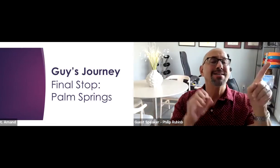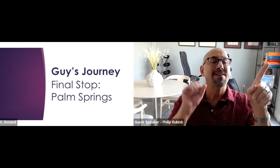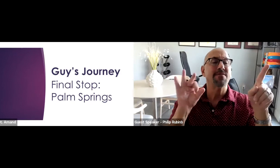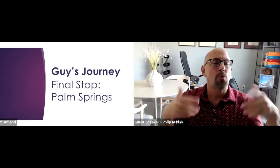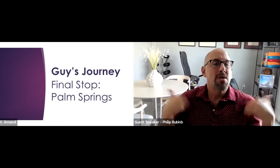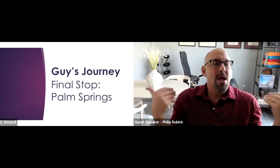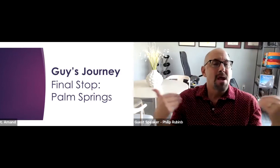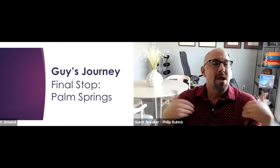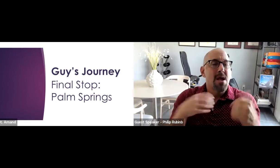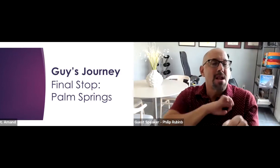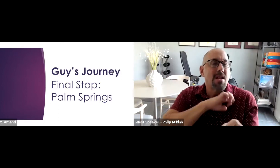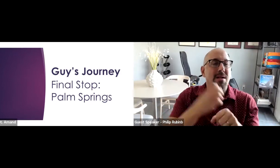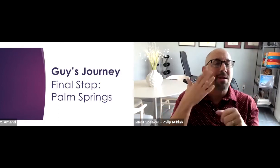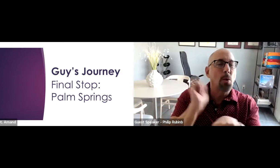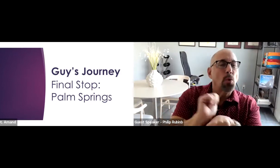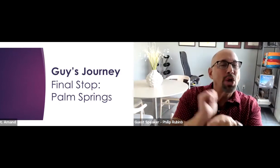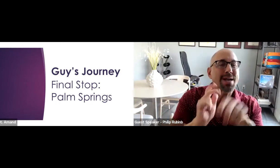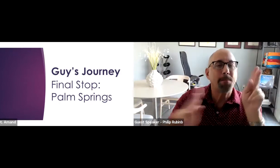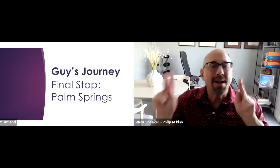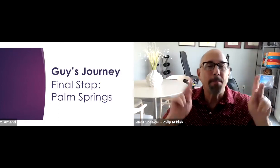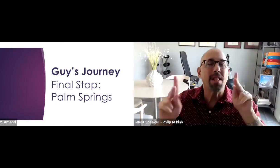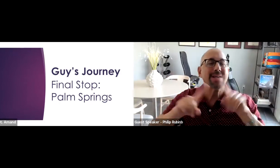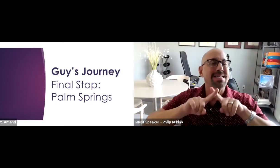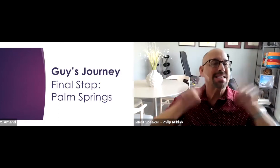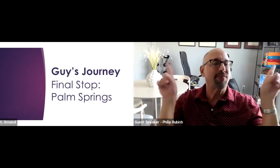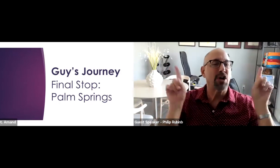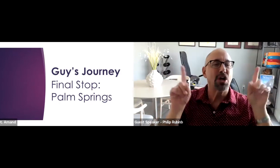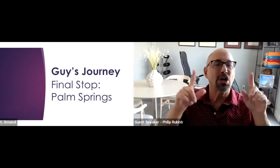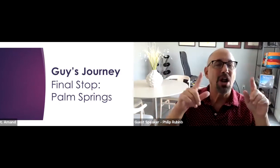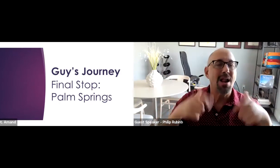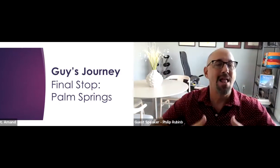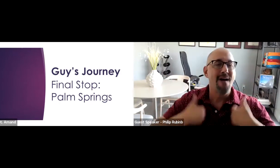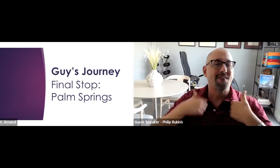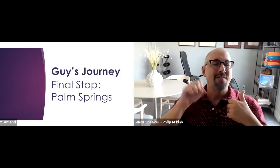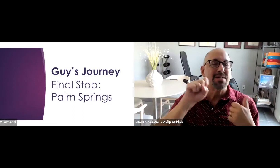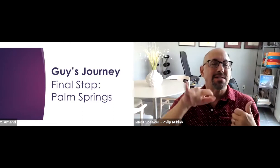more in his same age group. San Francisco was more young folks